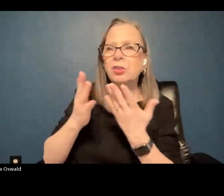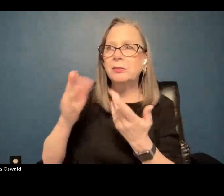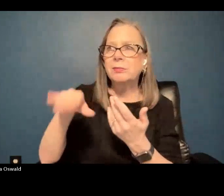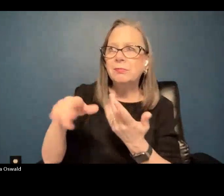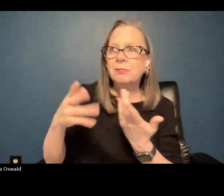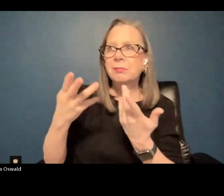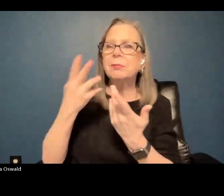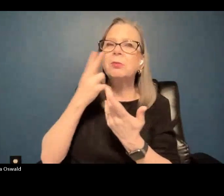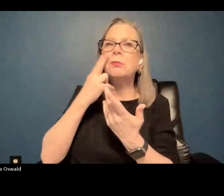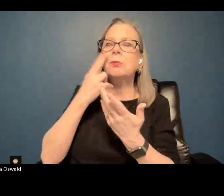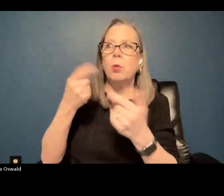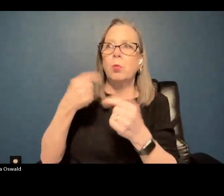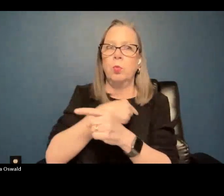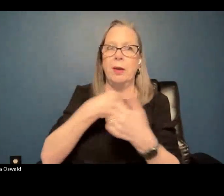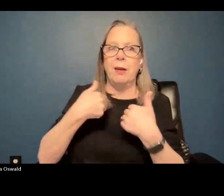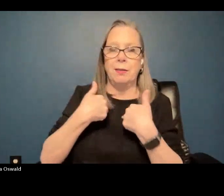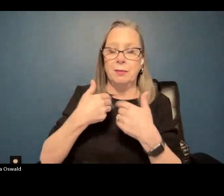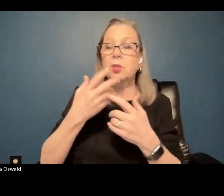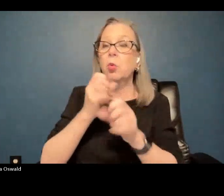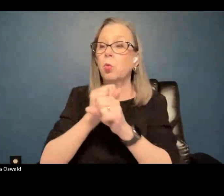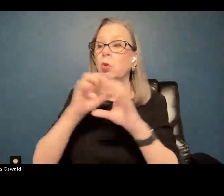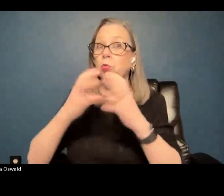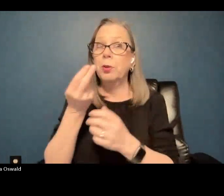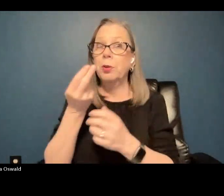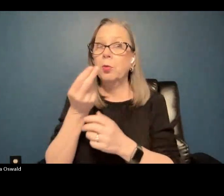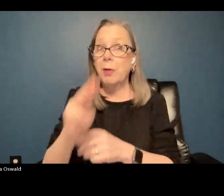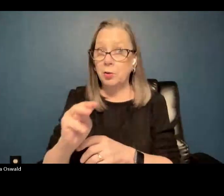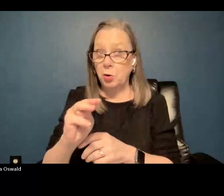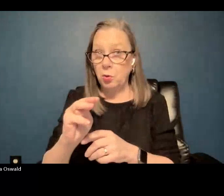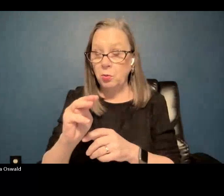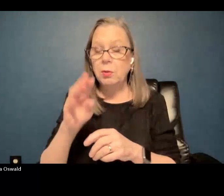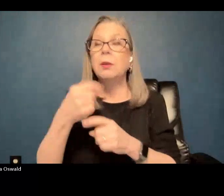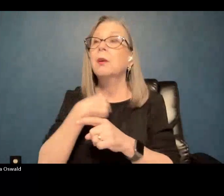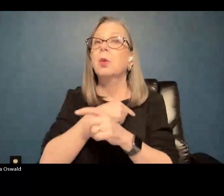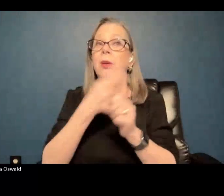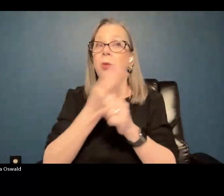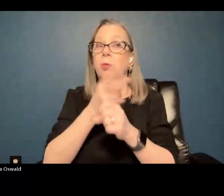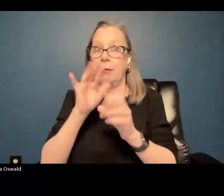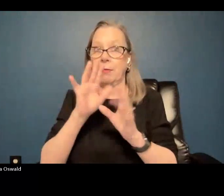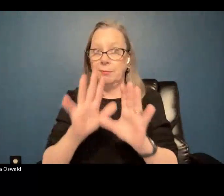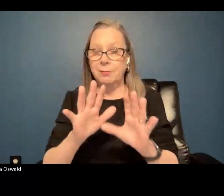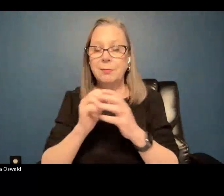So with our work group in New Mexico, we use that, as I said, as, as a place to start.